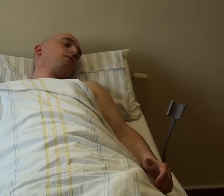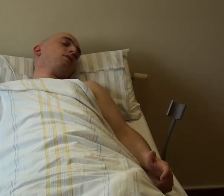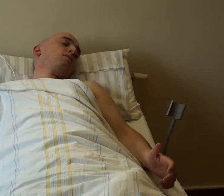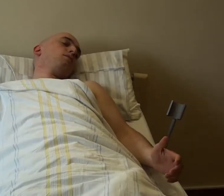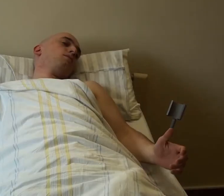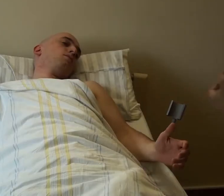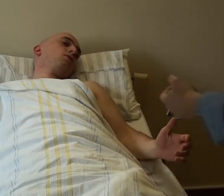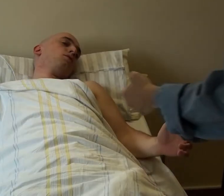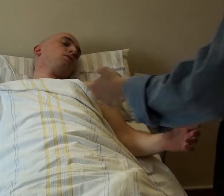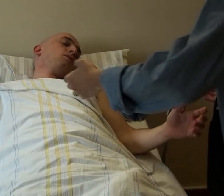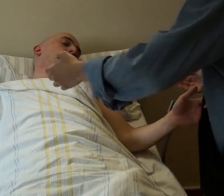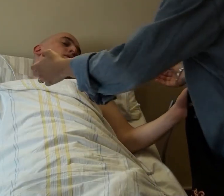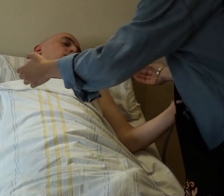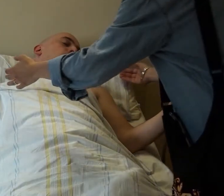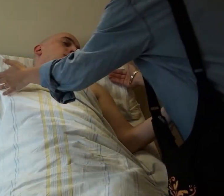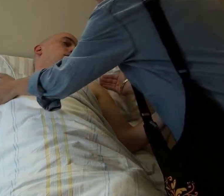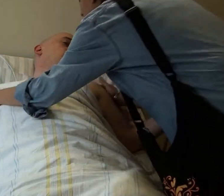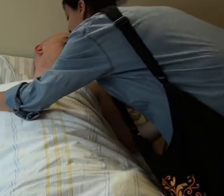Ebru? - Dad?